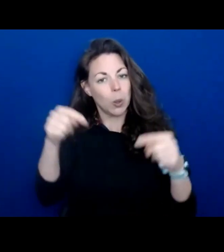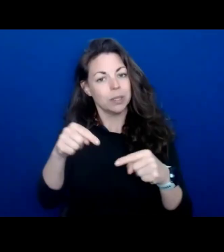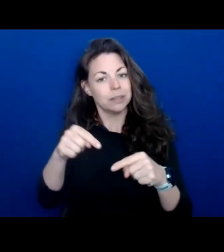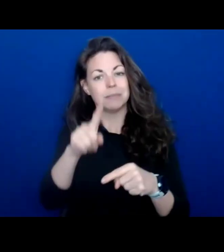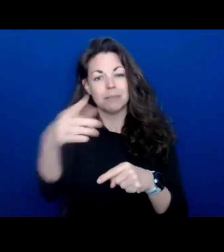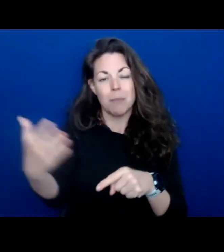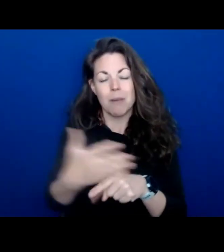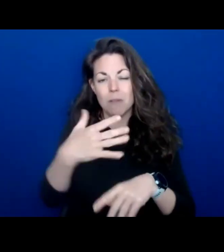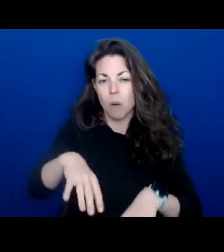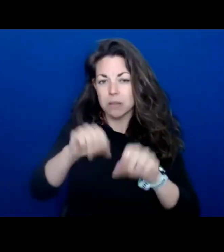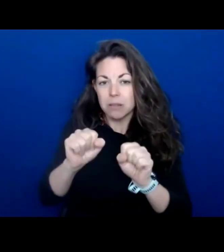I wanted to go over a few access